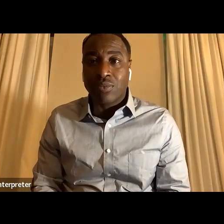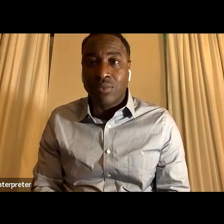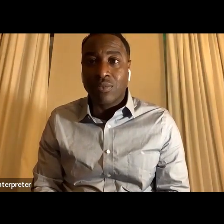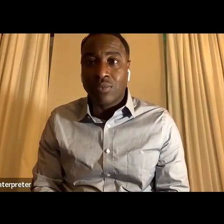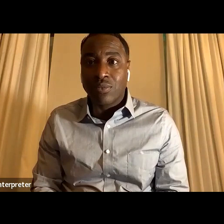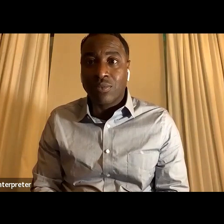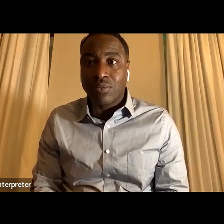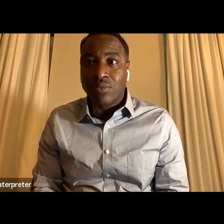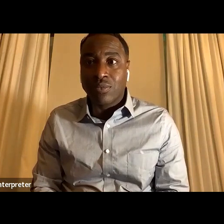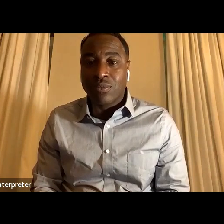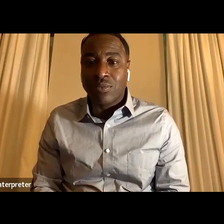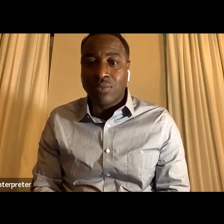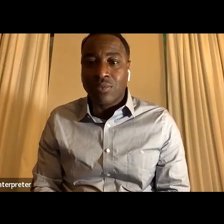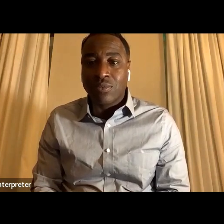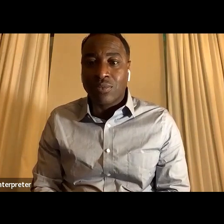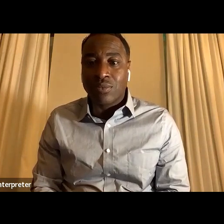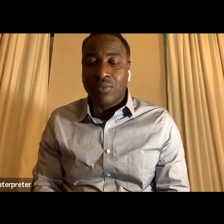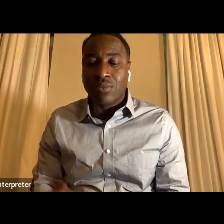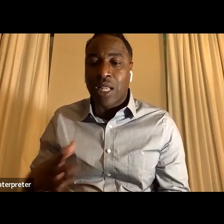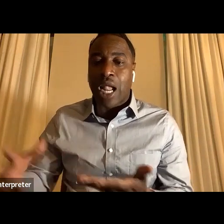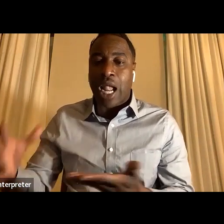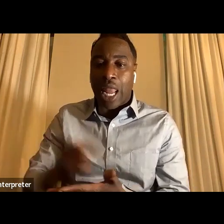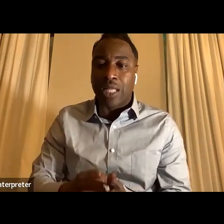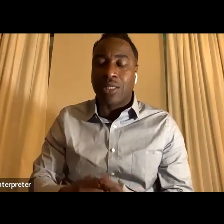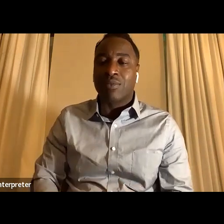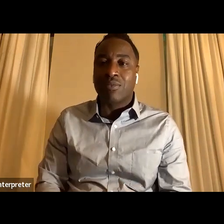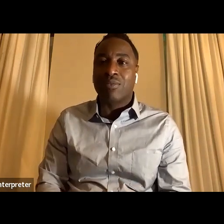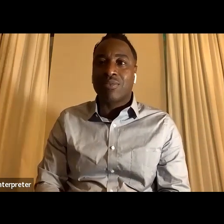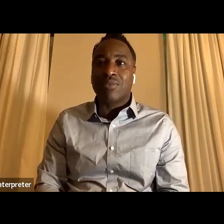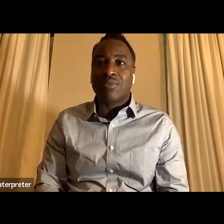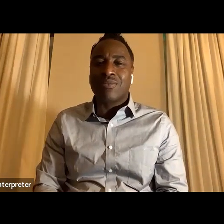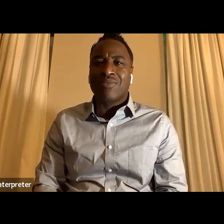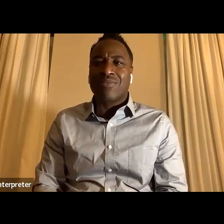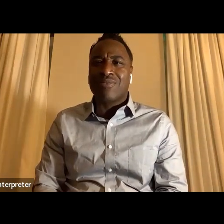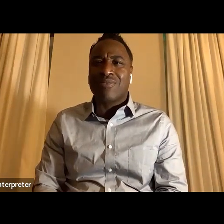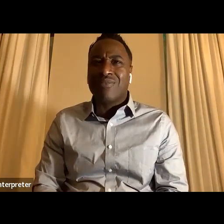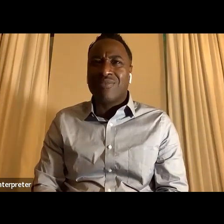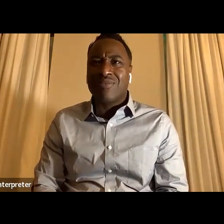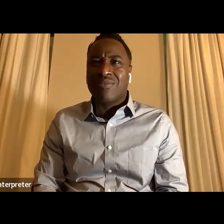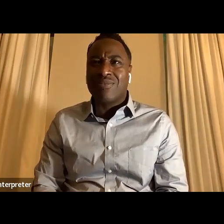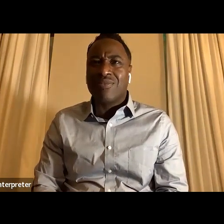yeah, just collecting the sale to just oh, it's just a growing piece, you know